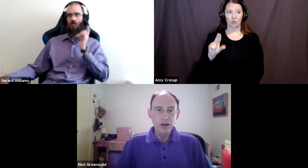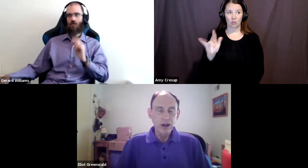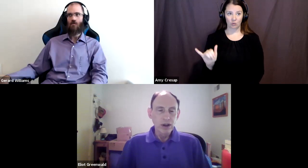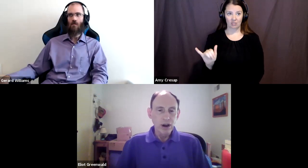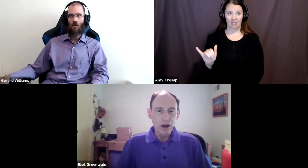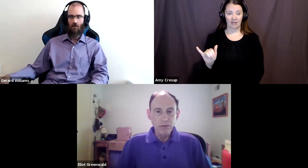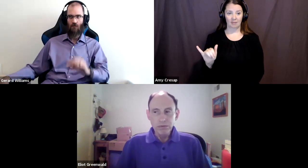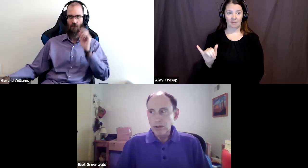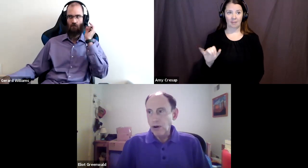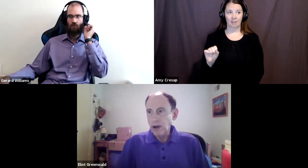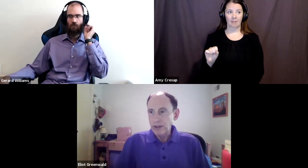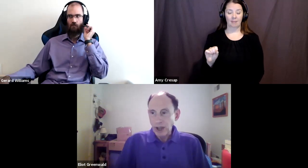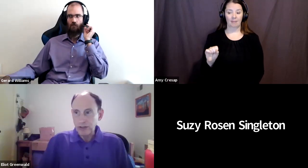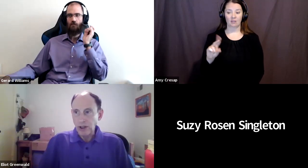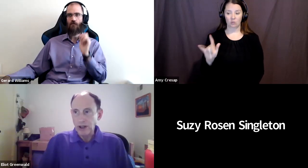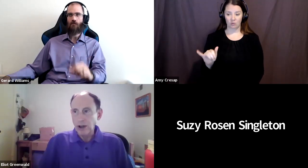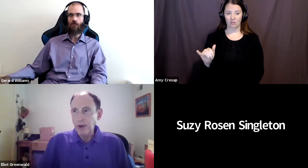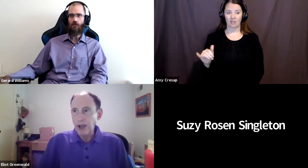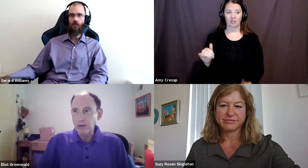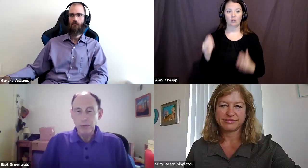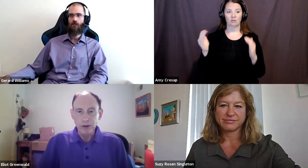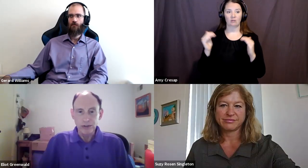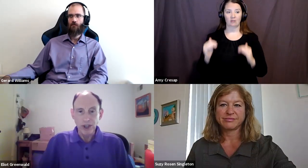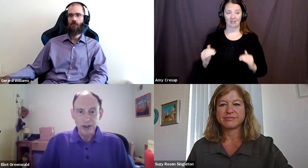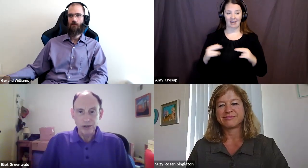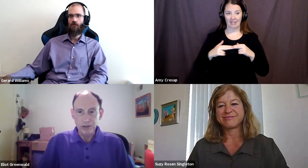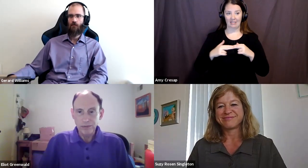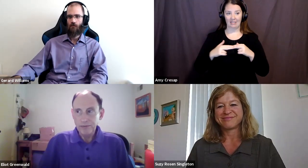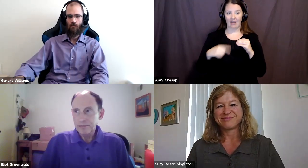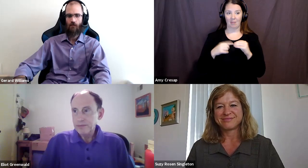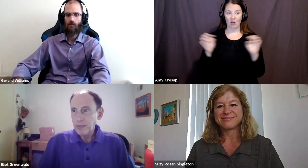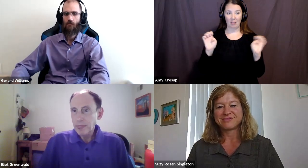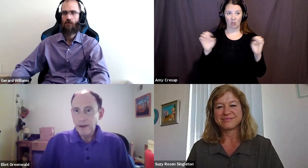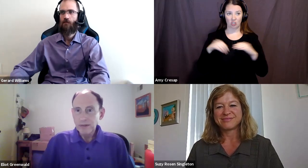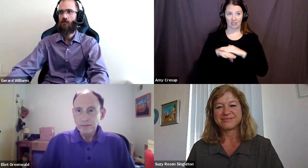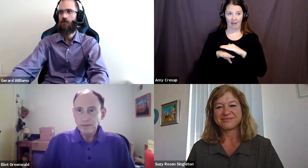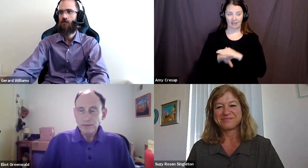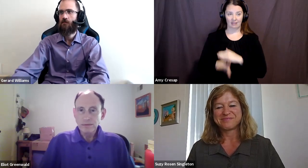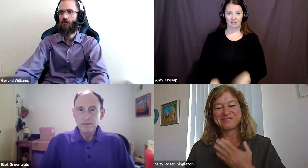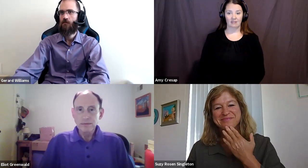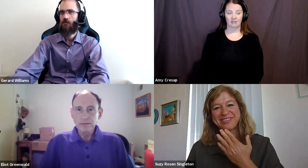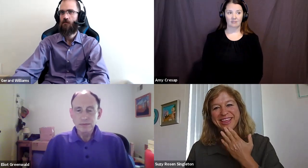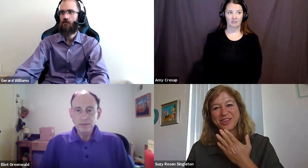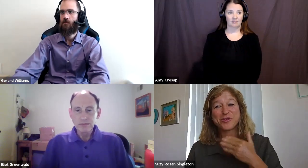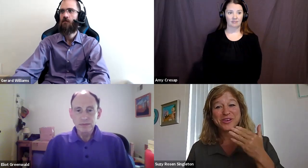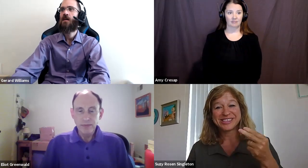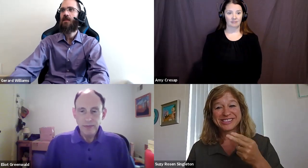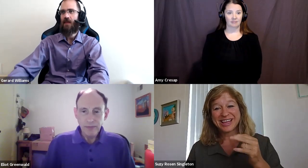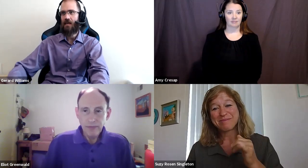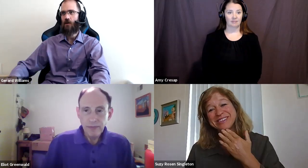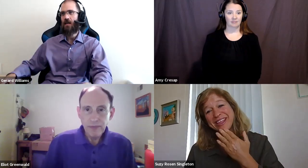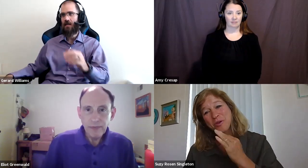on to the next slide about emergency access. >> Thank you, Eliot.